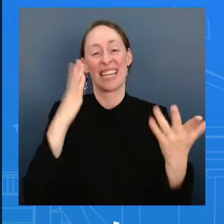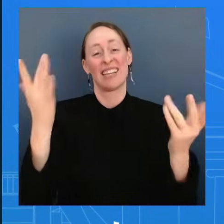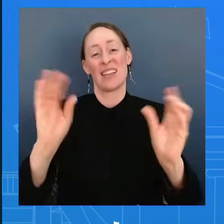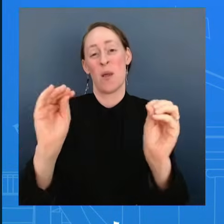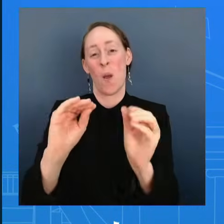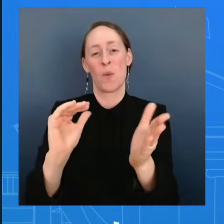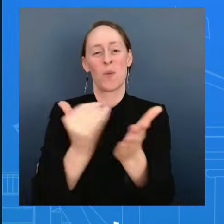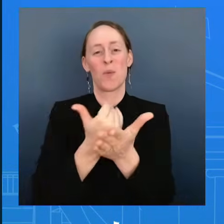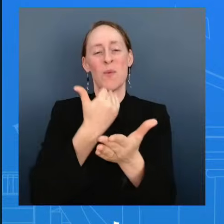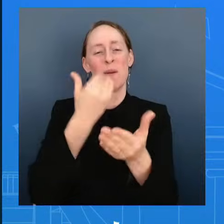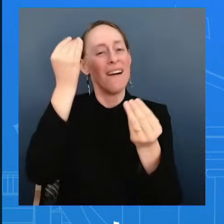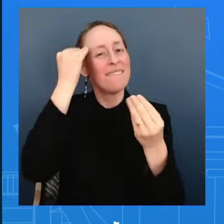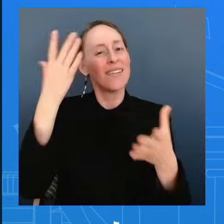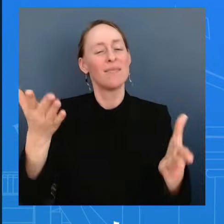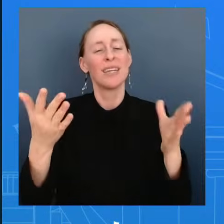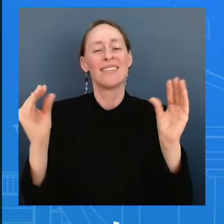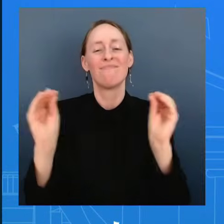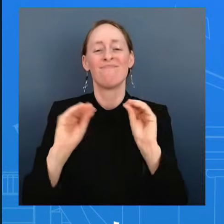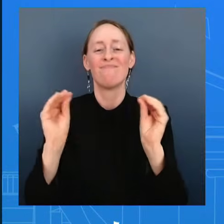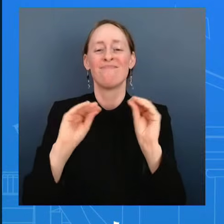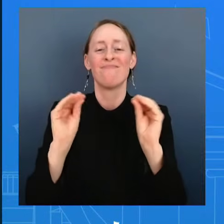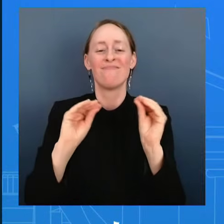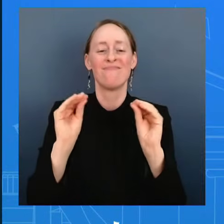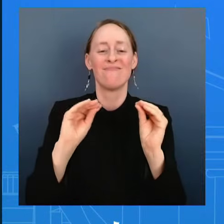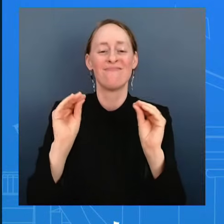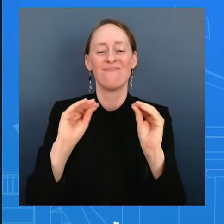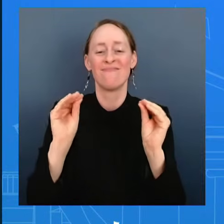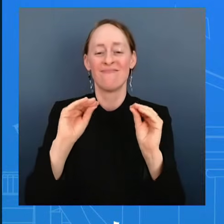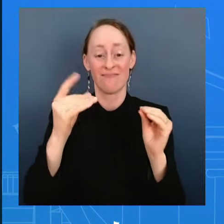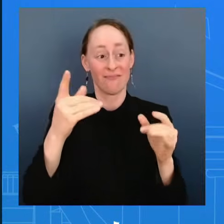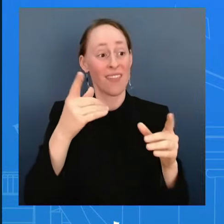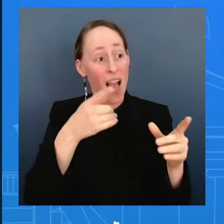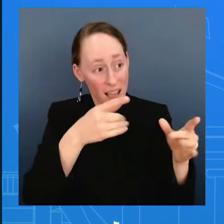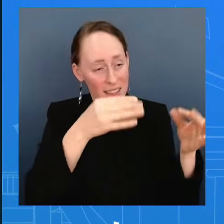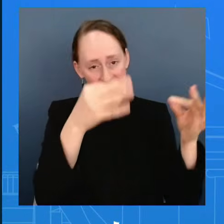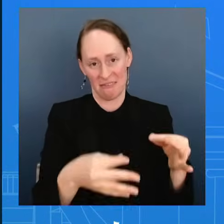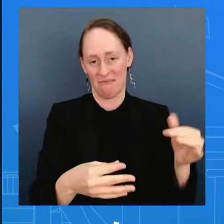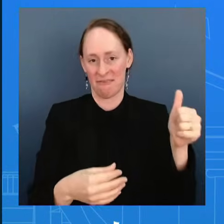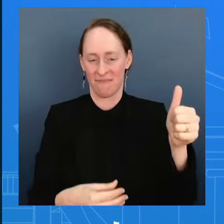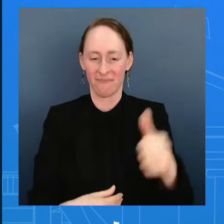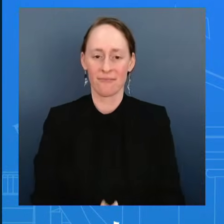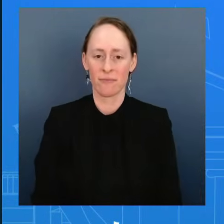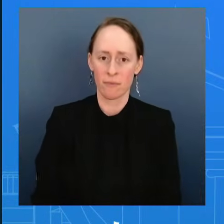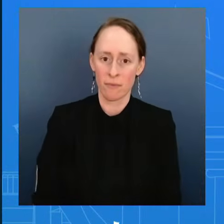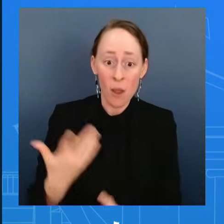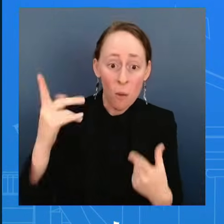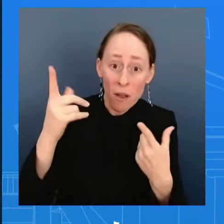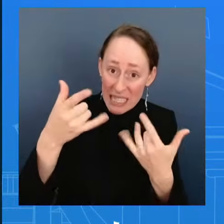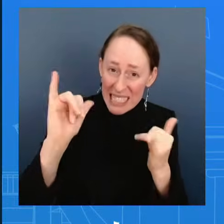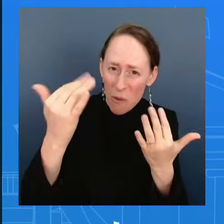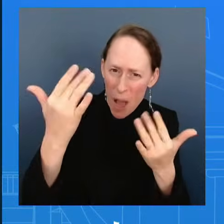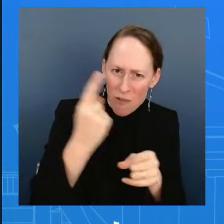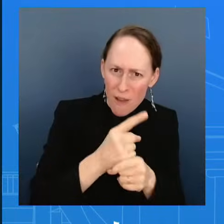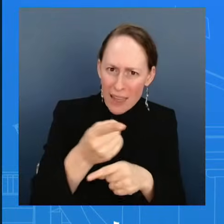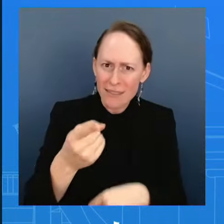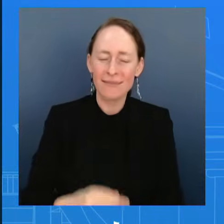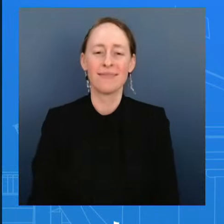strong in 2.8 perc- -- by 2.8 percent last quarter; nearly 16 million jobs; the lowest average unemployment, as I just mentioned,